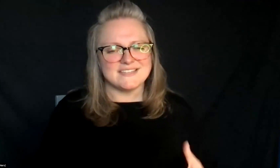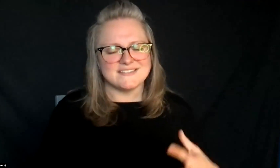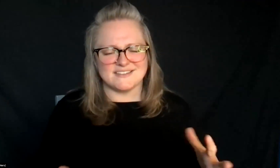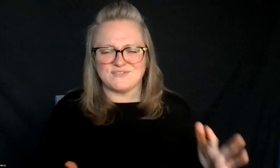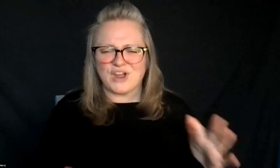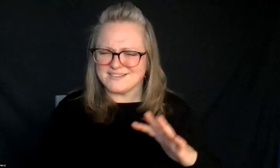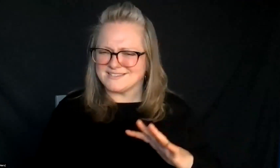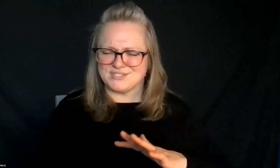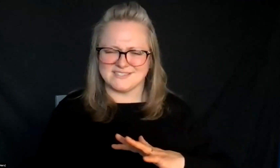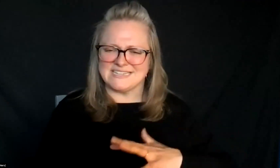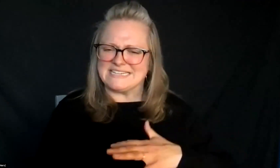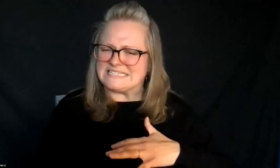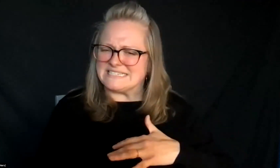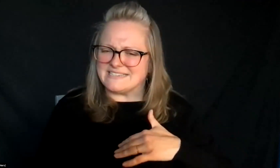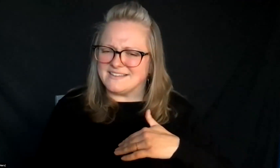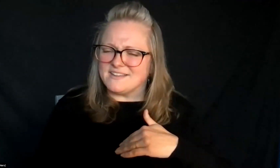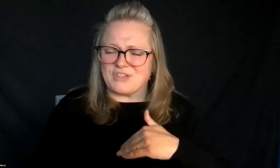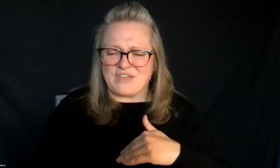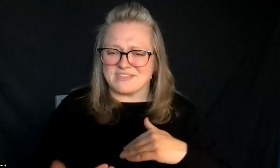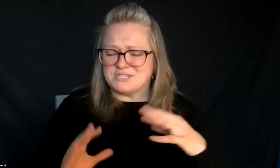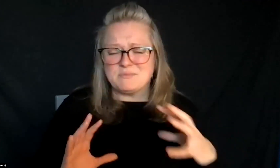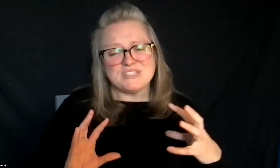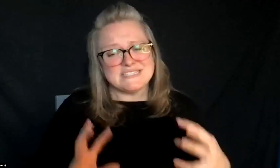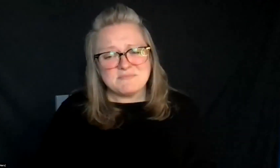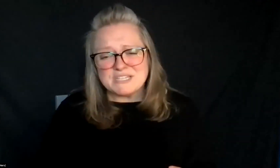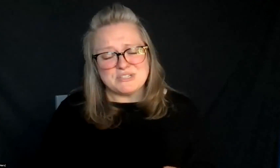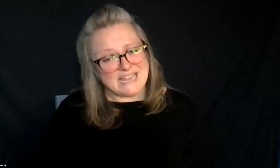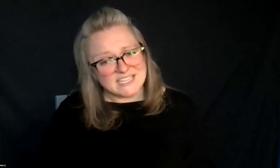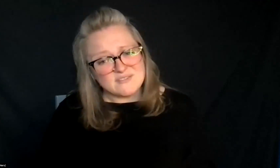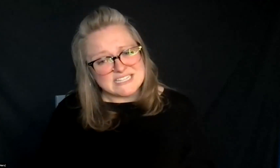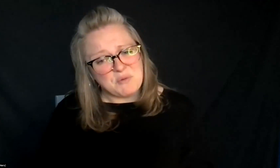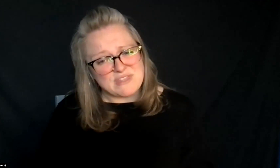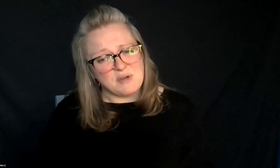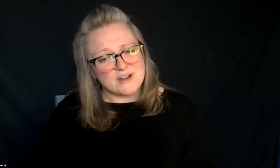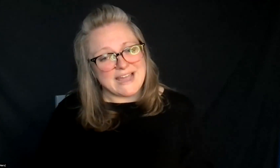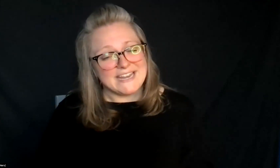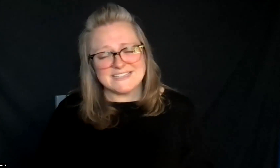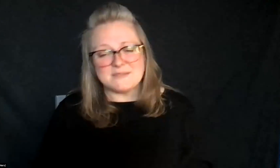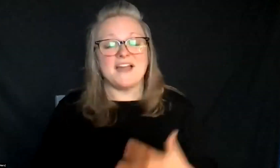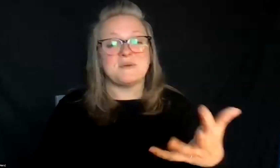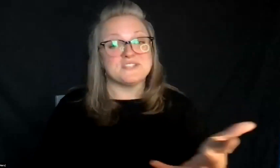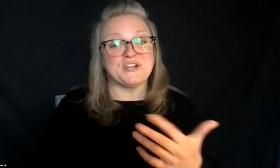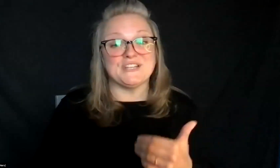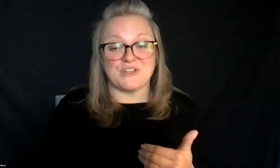OF SUBSTANCE USE DISORDER, WOULD YOU MIND TO GO INTO A BIT MORE DETAIL WITH THAT, UP, WHAT IS THE STIGMA?